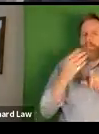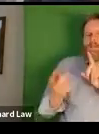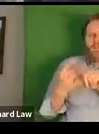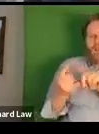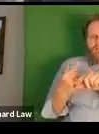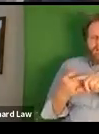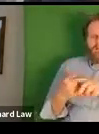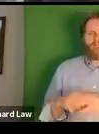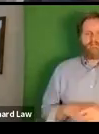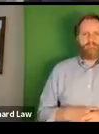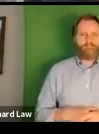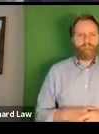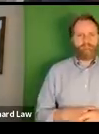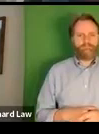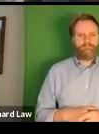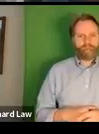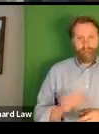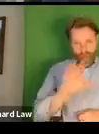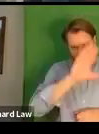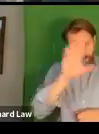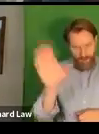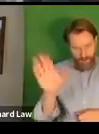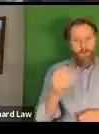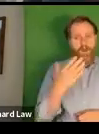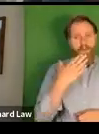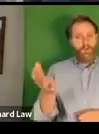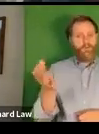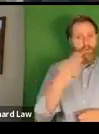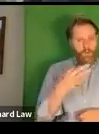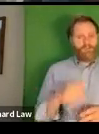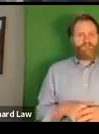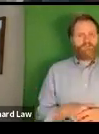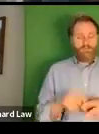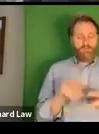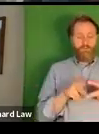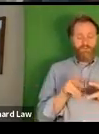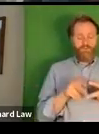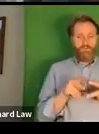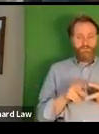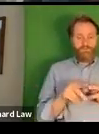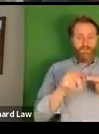Hi Ivor thanks for your questions and so in relation to the first part of your